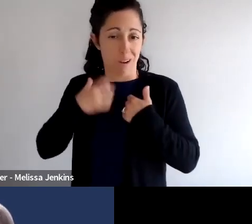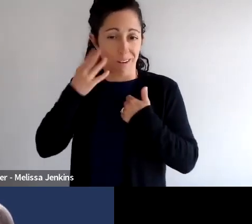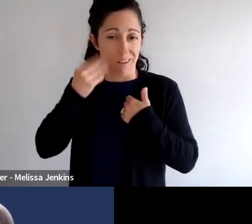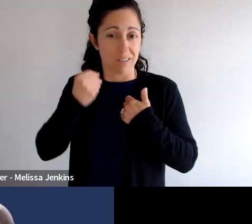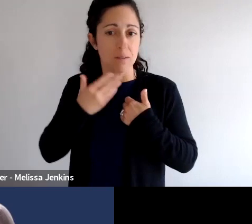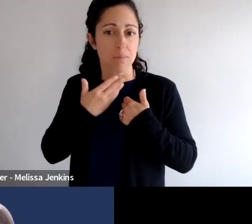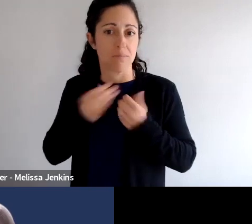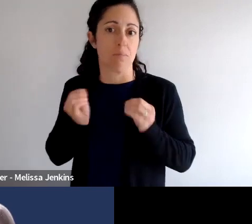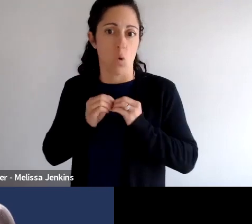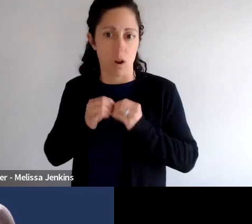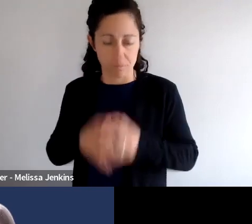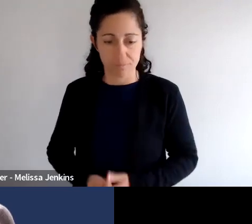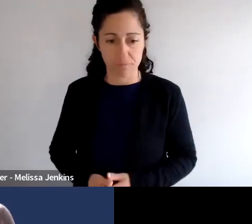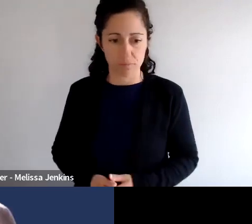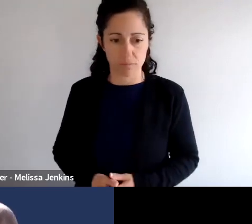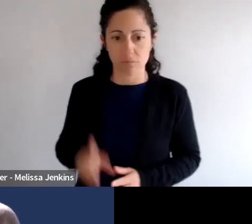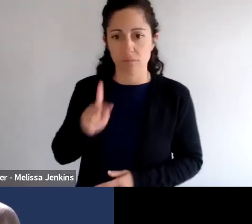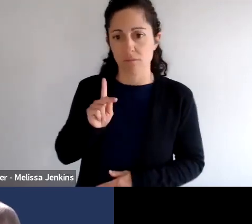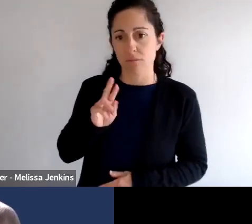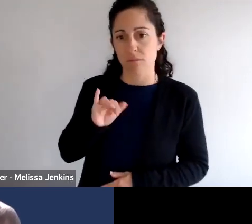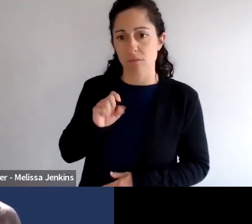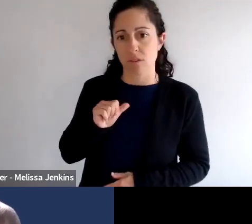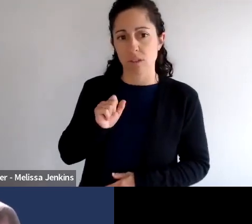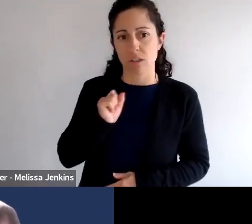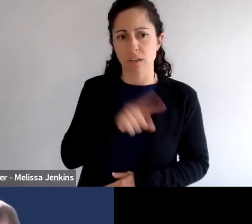platform funded and by whom?" Megan: Excellent question. We